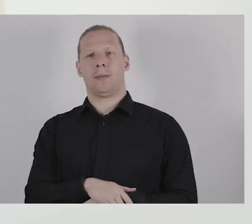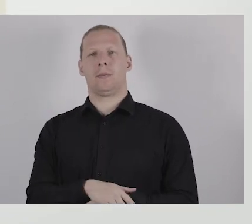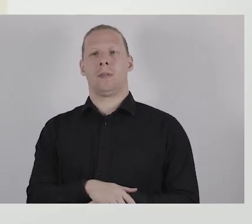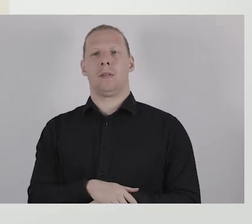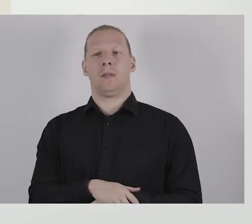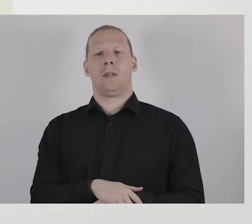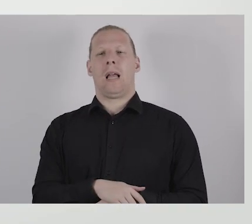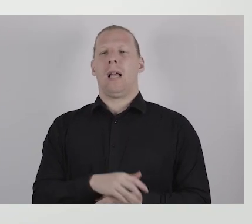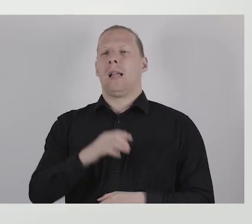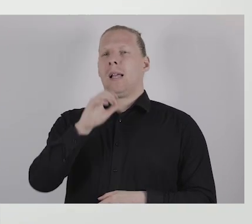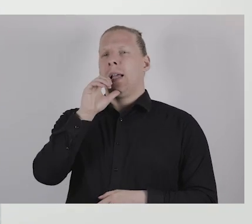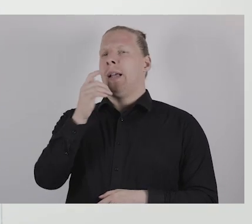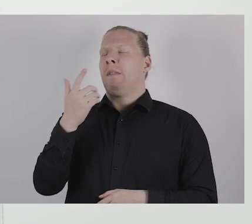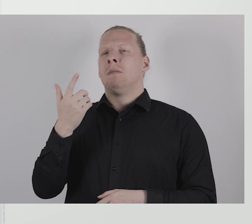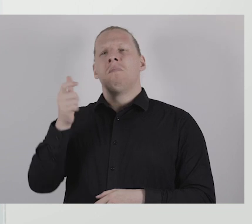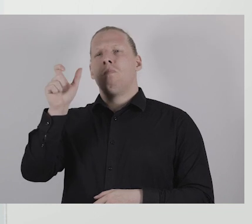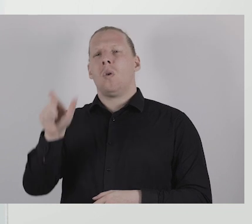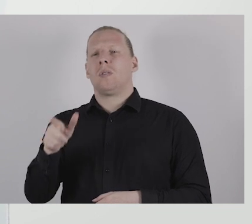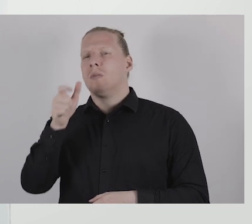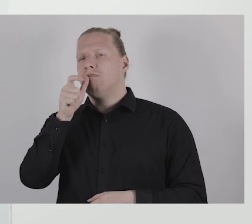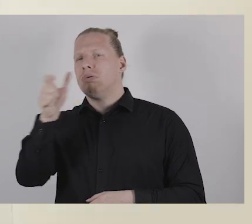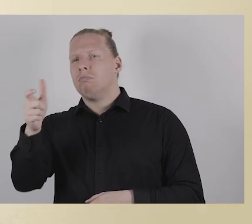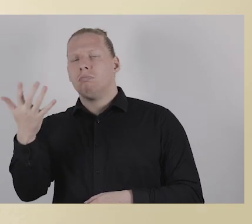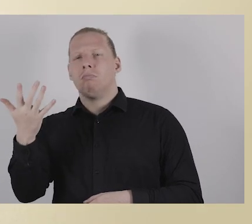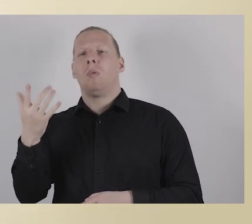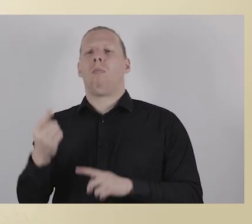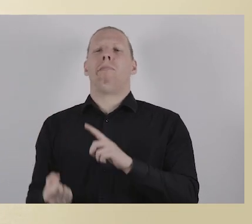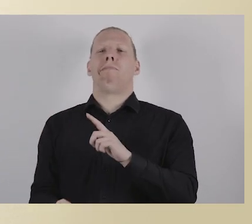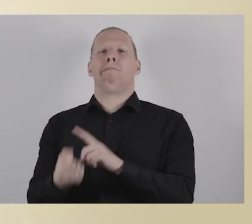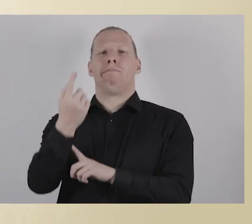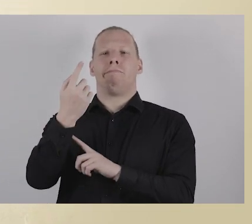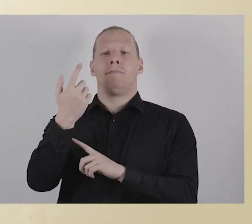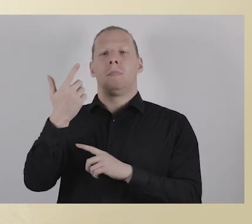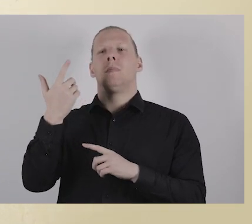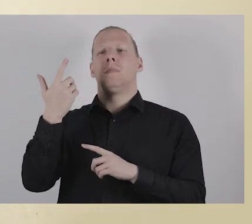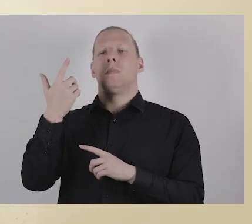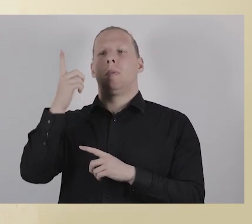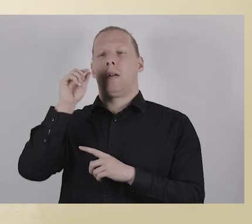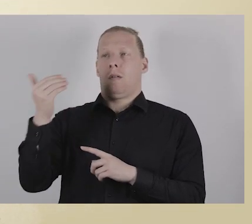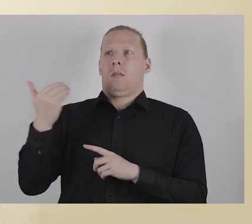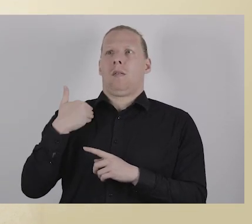Sometimes it's just something someone will say... you know, that...